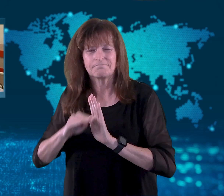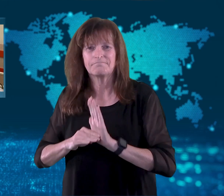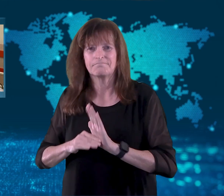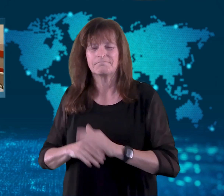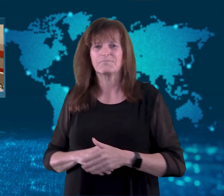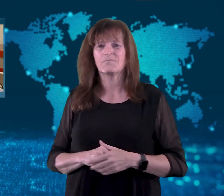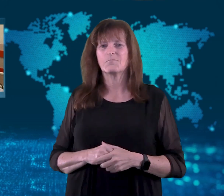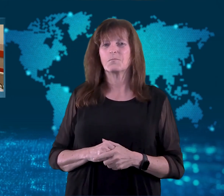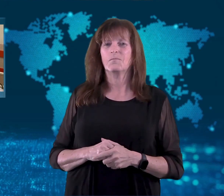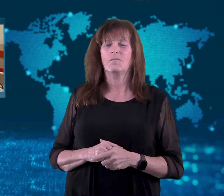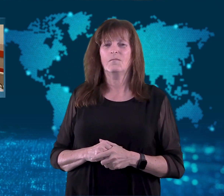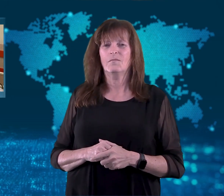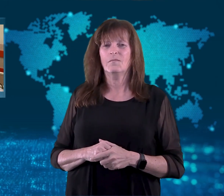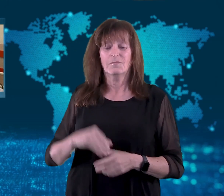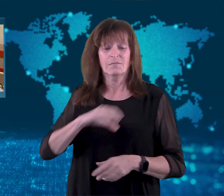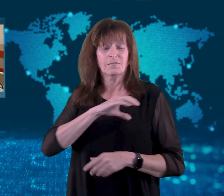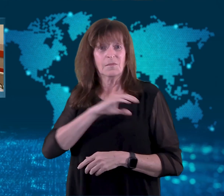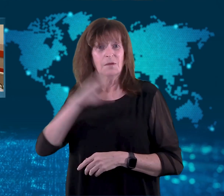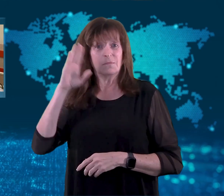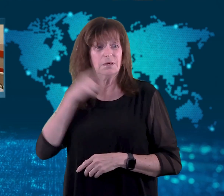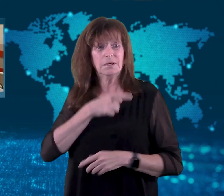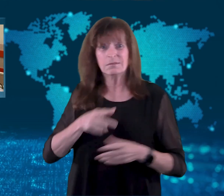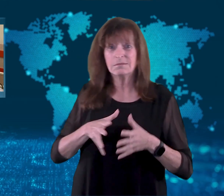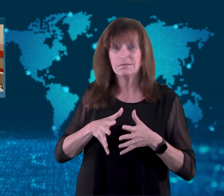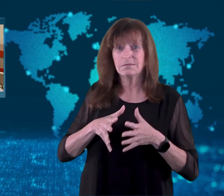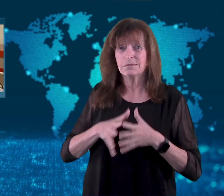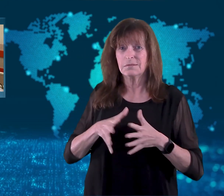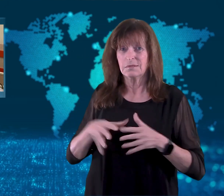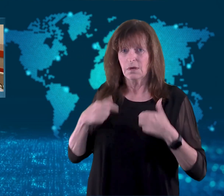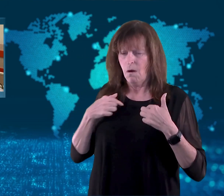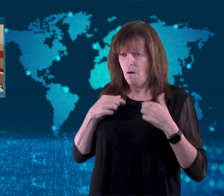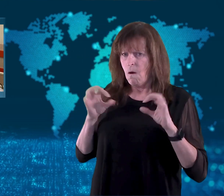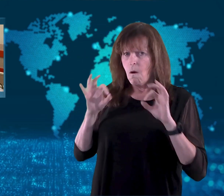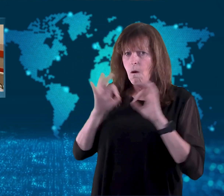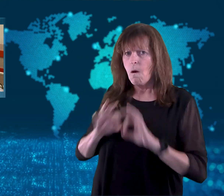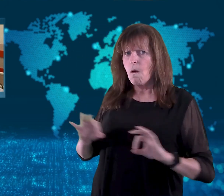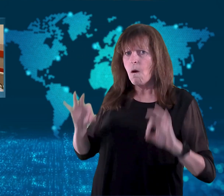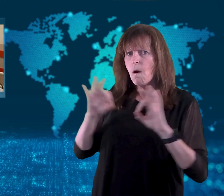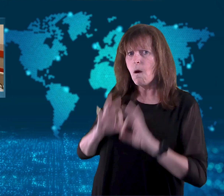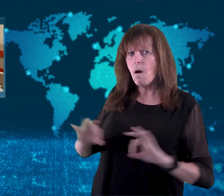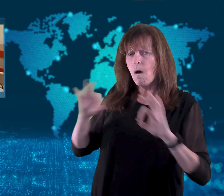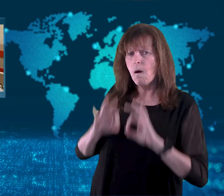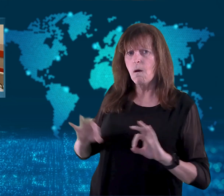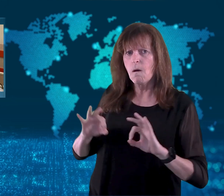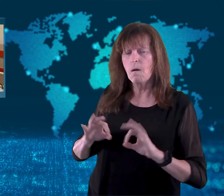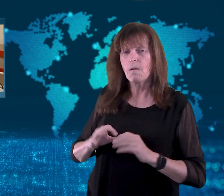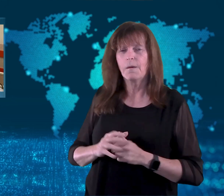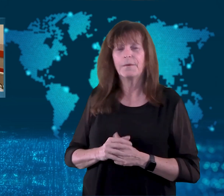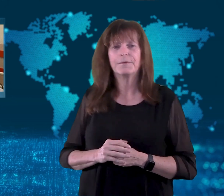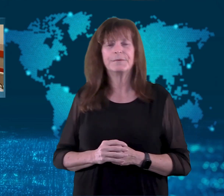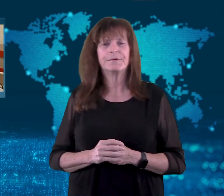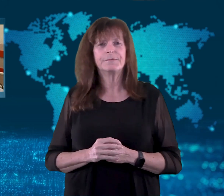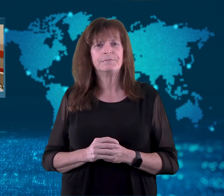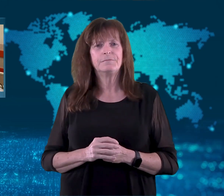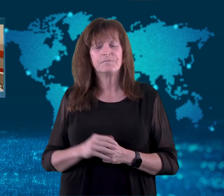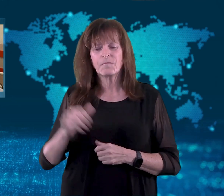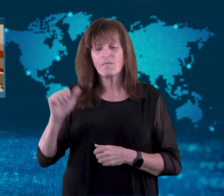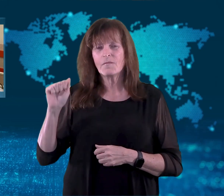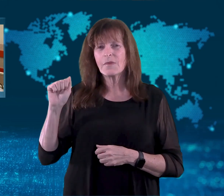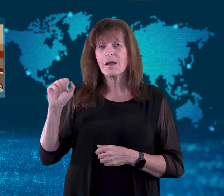and then falling to the ground. It is believed that she was beaten up by morality police